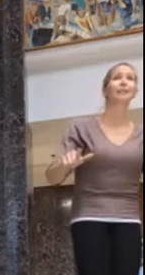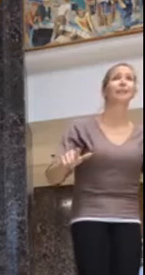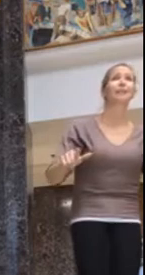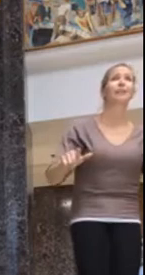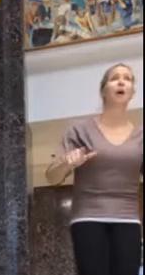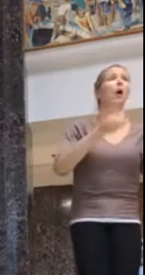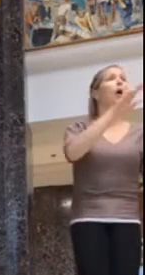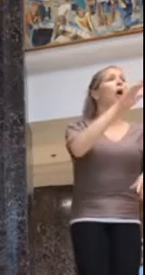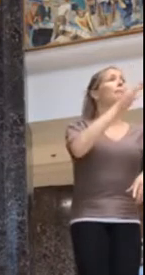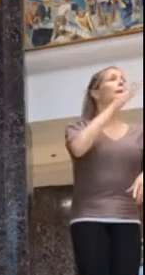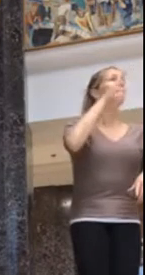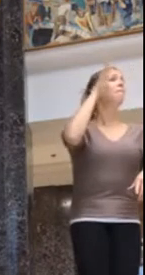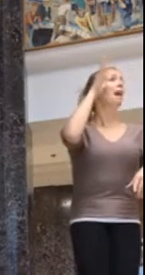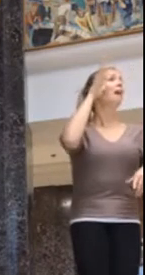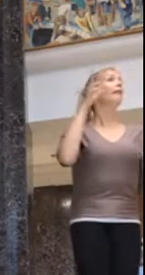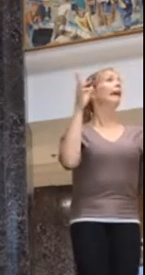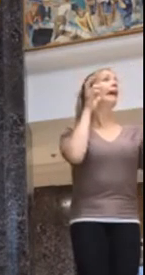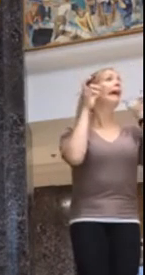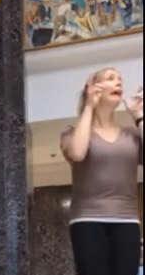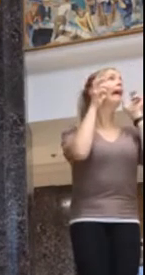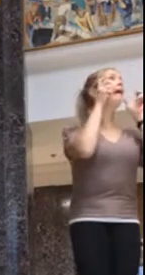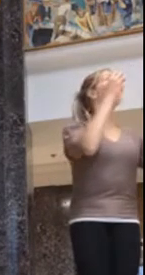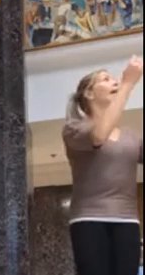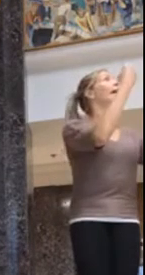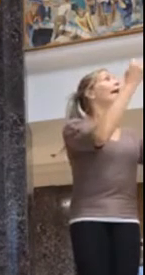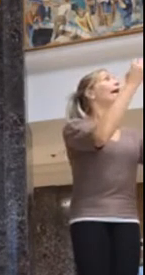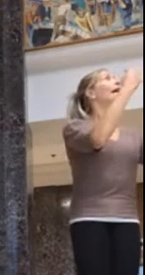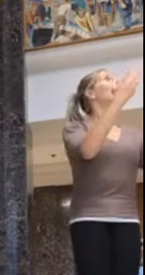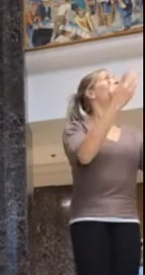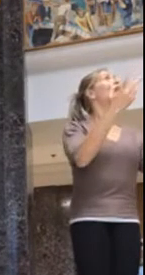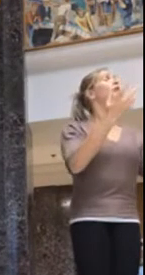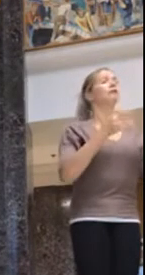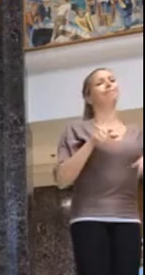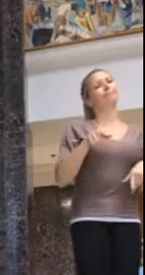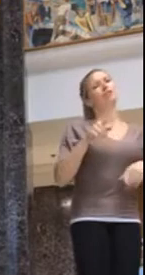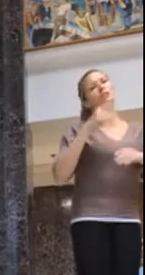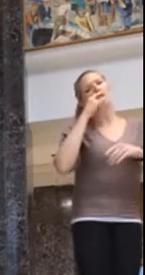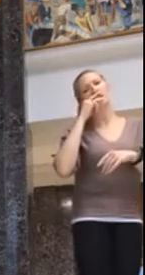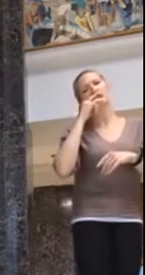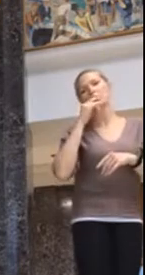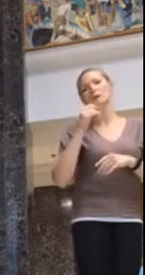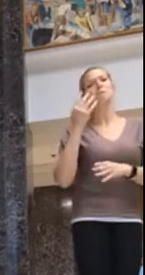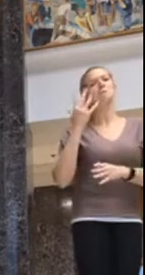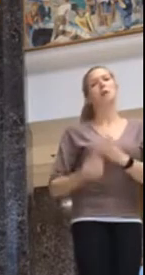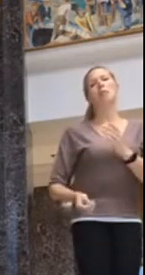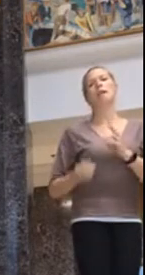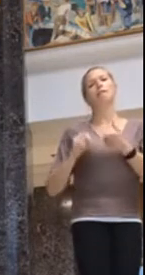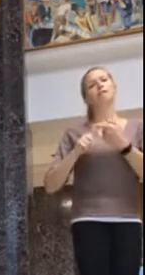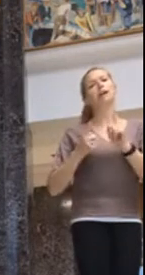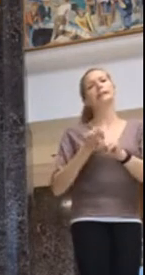that their child will have no friends because other children won't know the language. Our